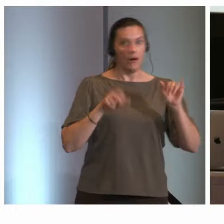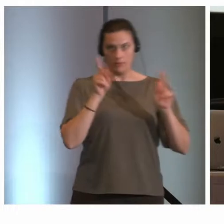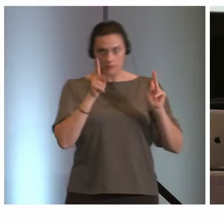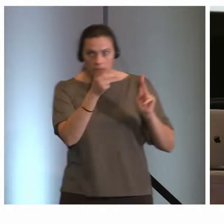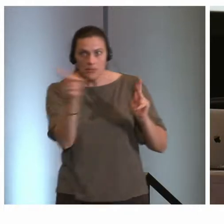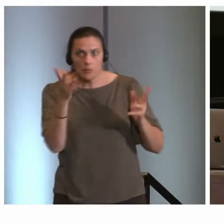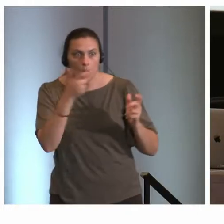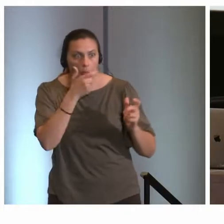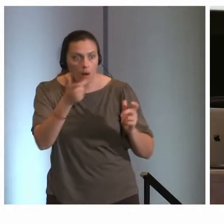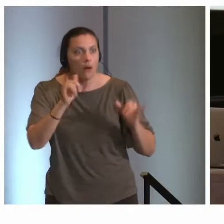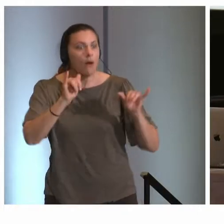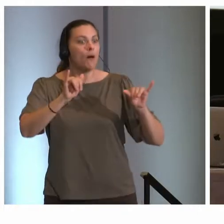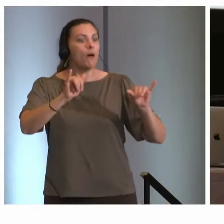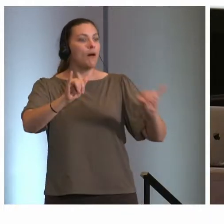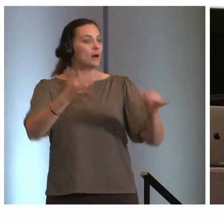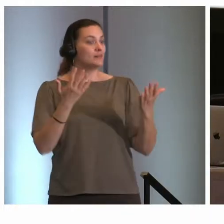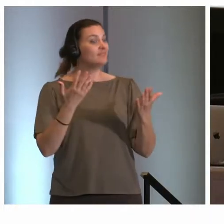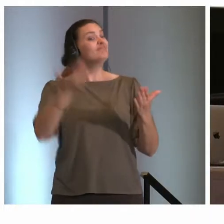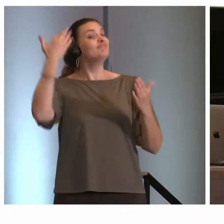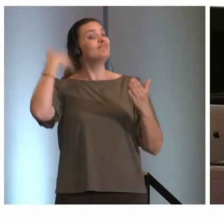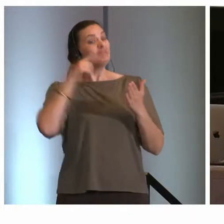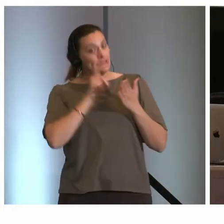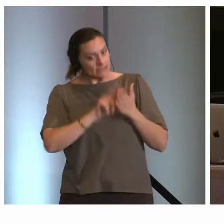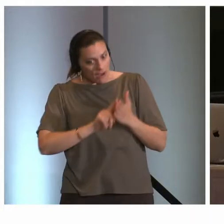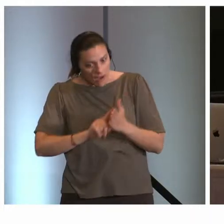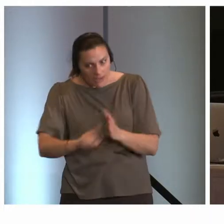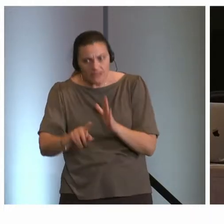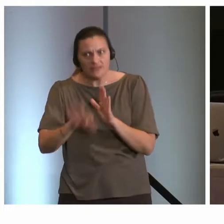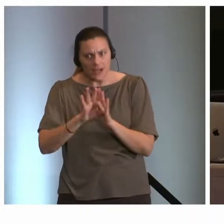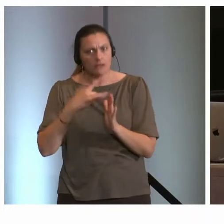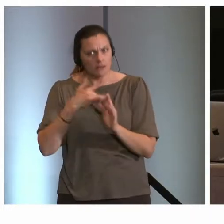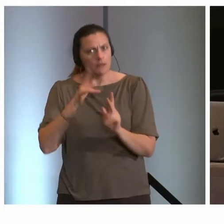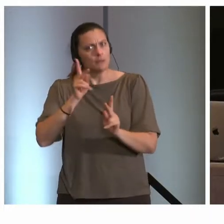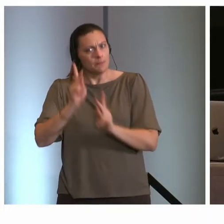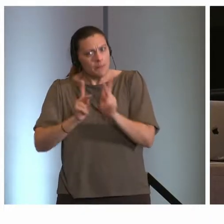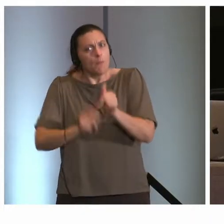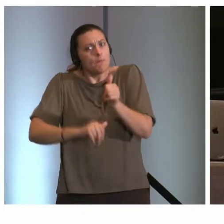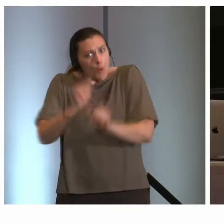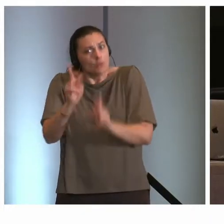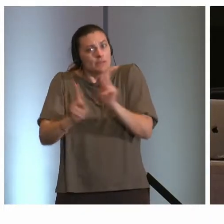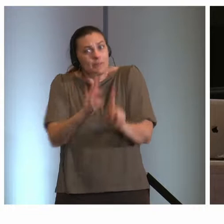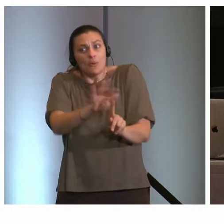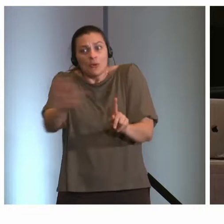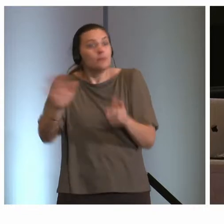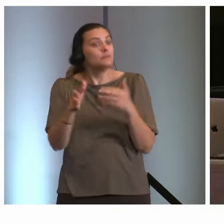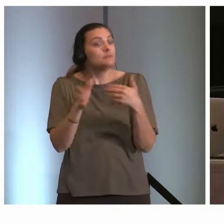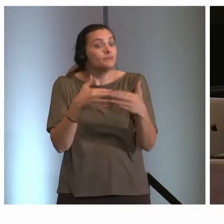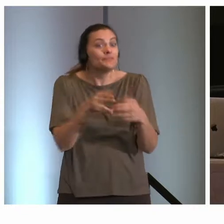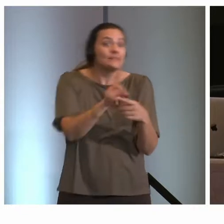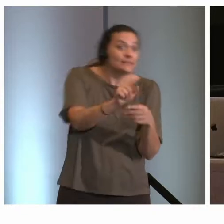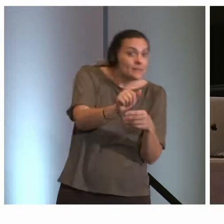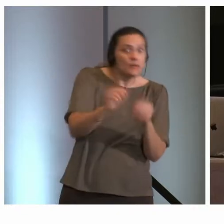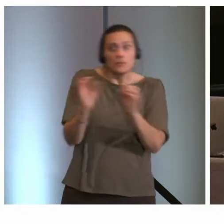If people want to see that. There were studies that most